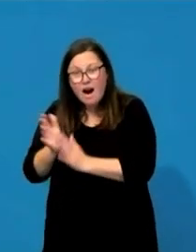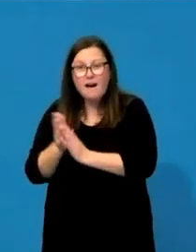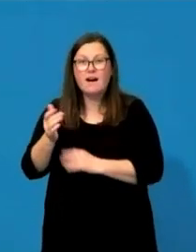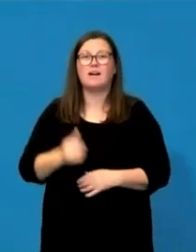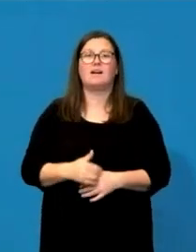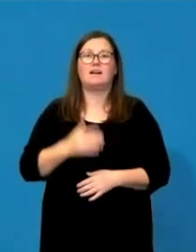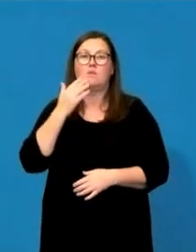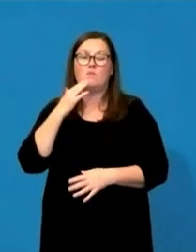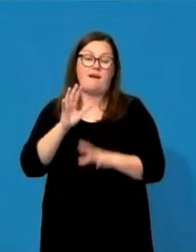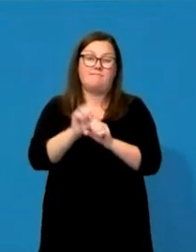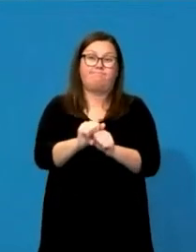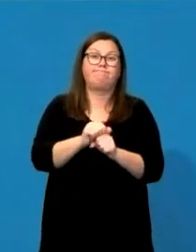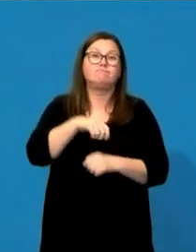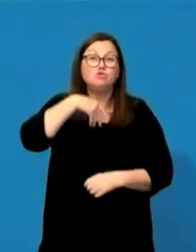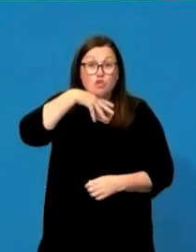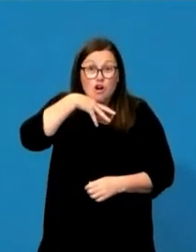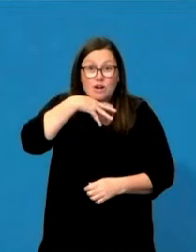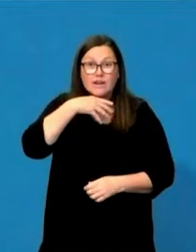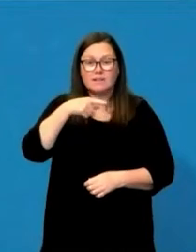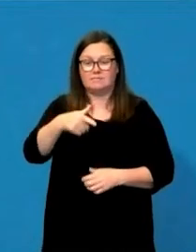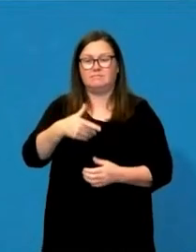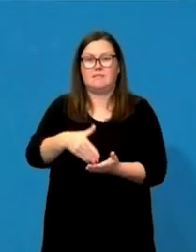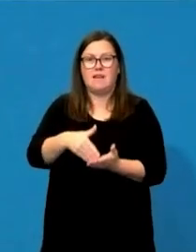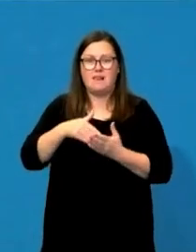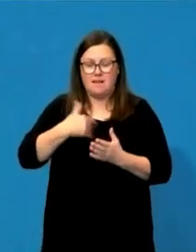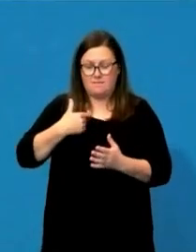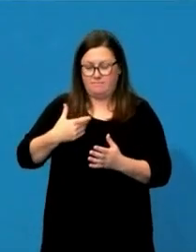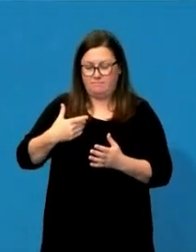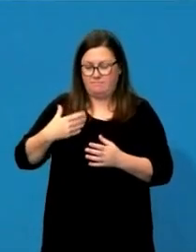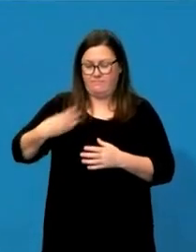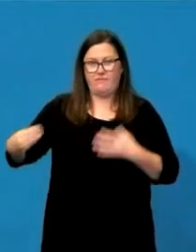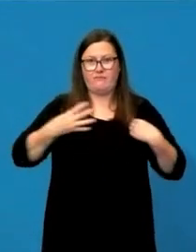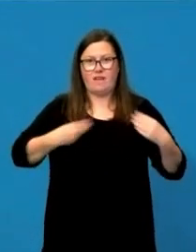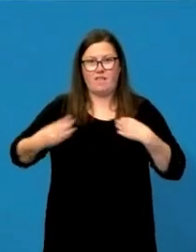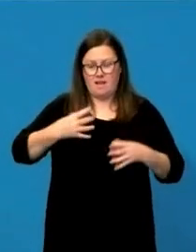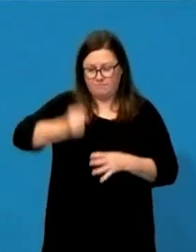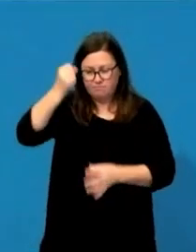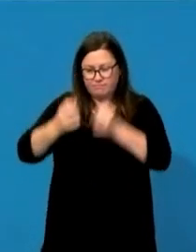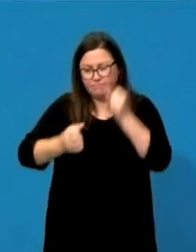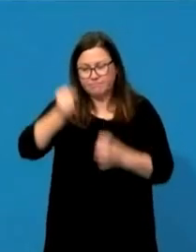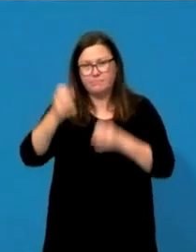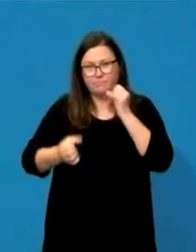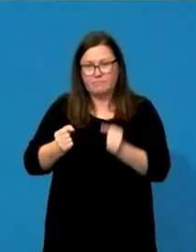of whatever we catch. So it's important to us to show them that, instead of just putting